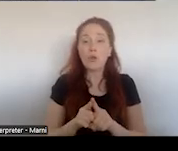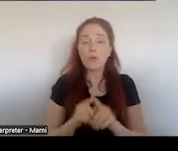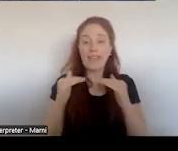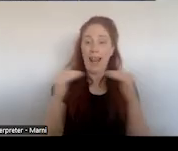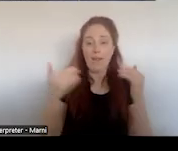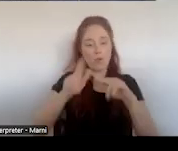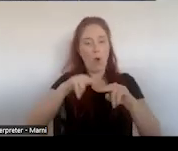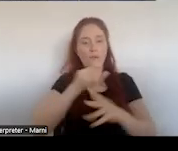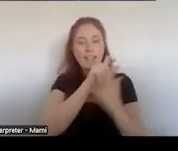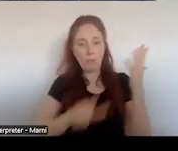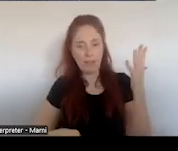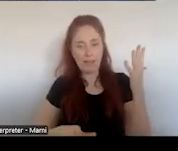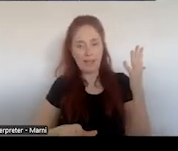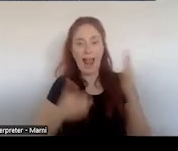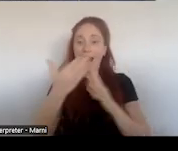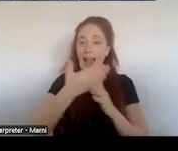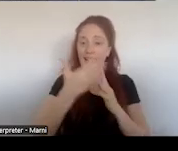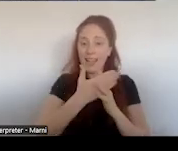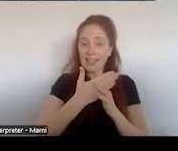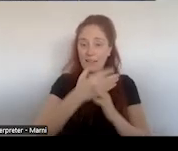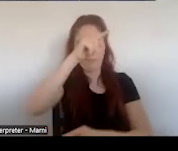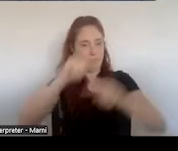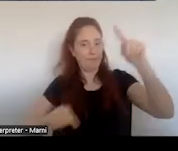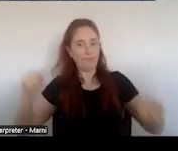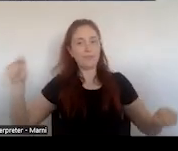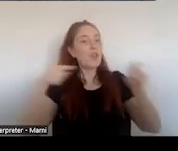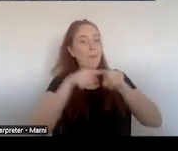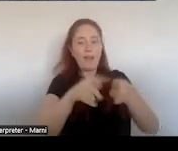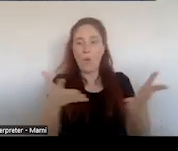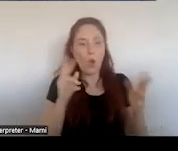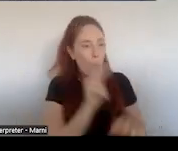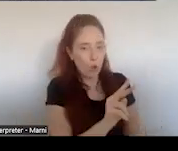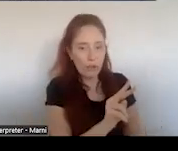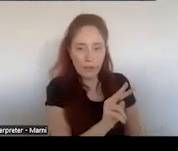at this stage across the sector. So there are differences between the different